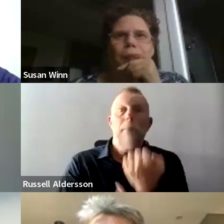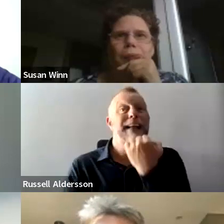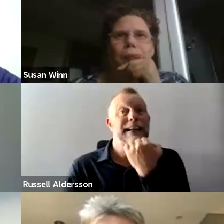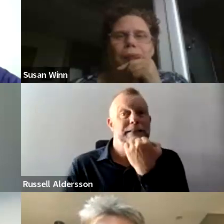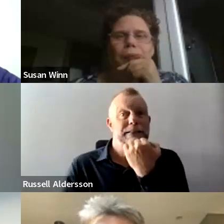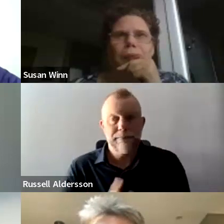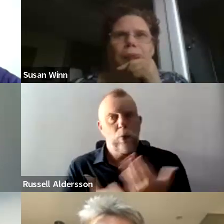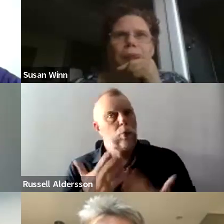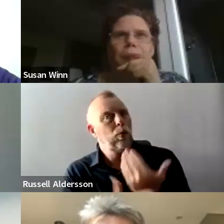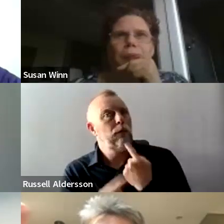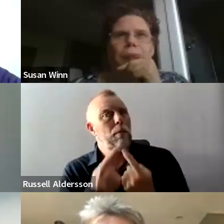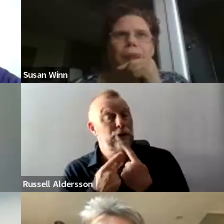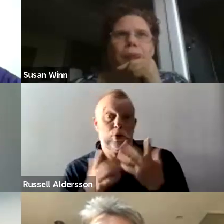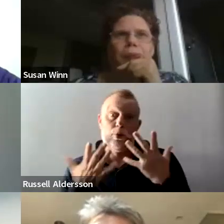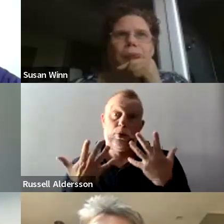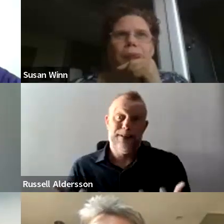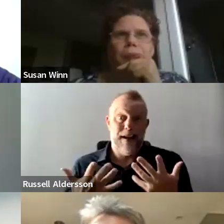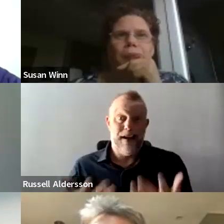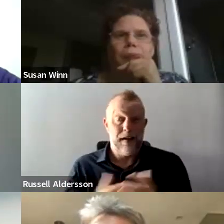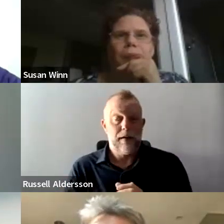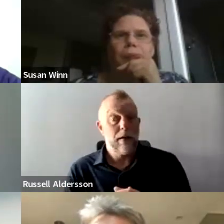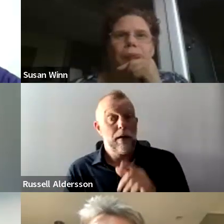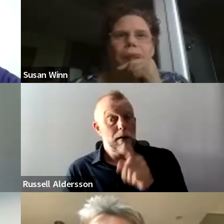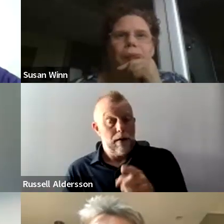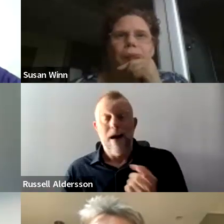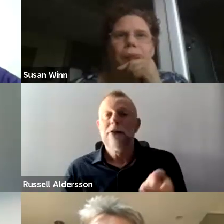Today is, as Teresa said, the soft launch,